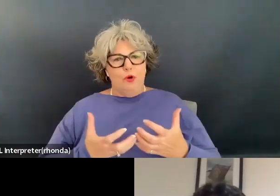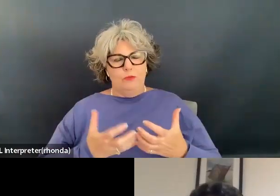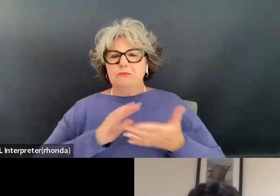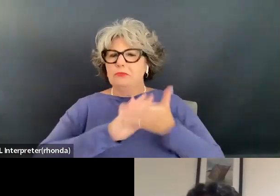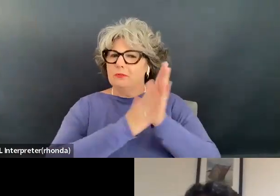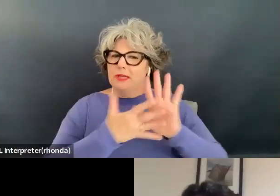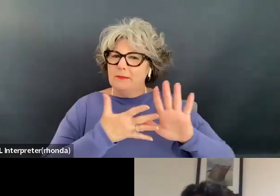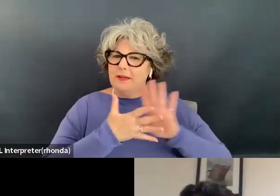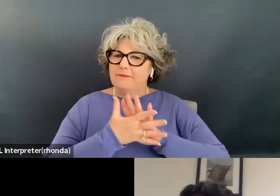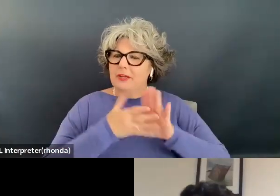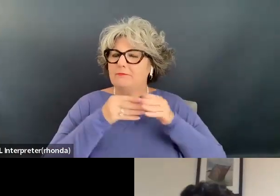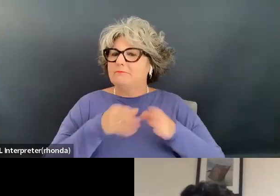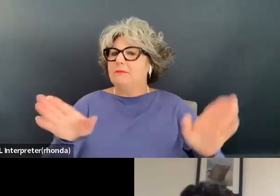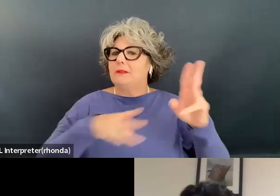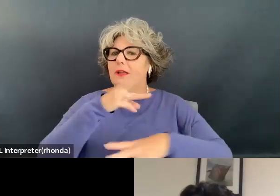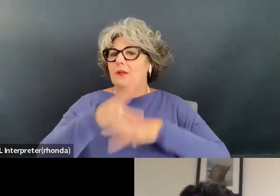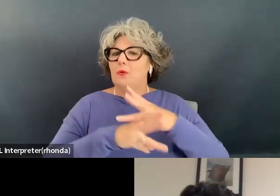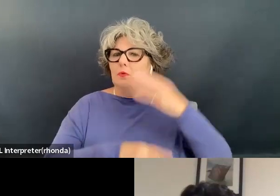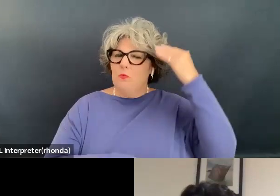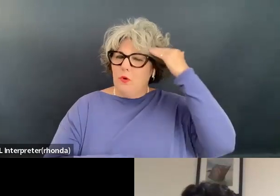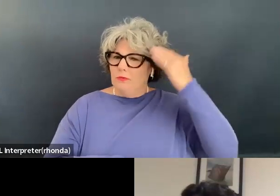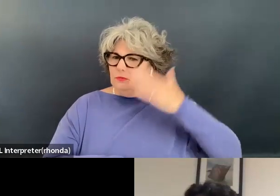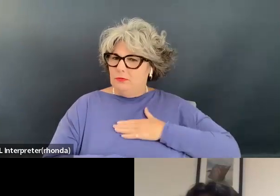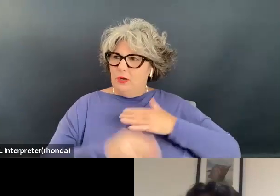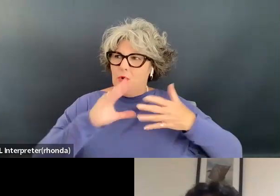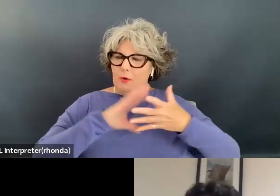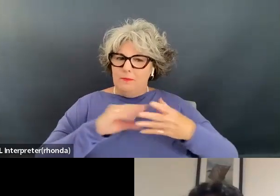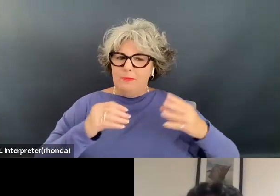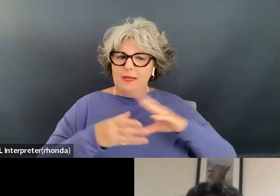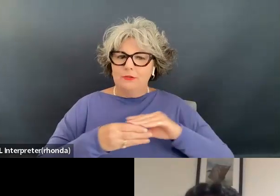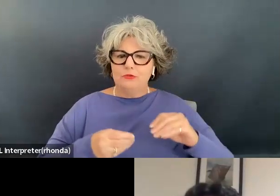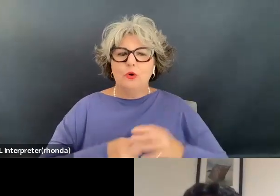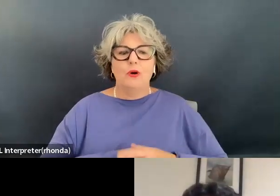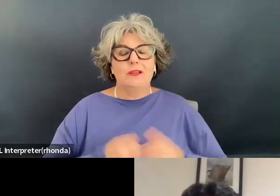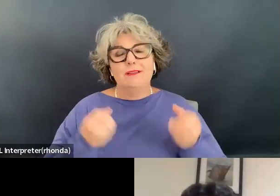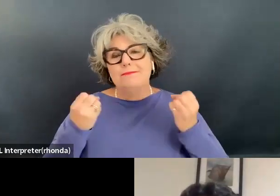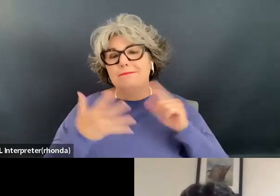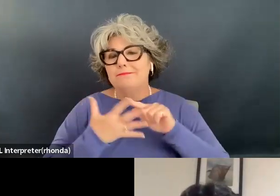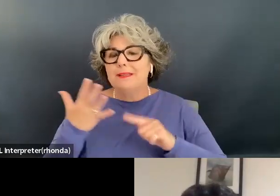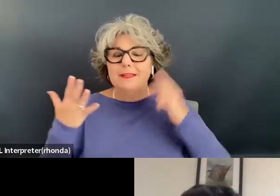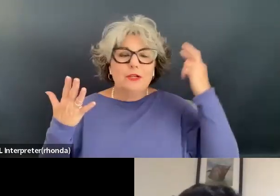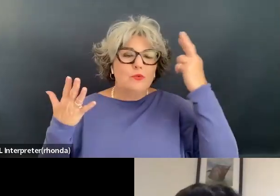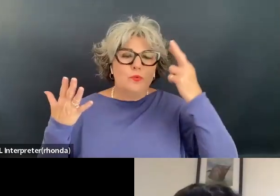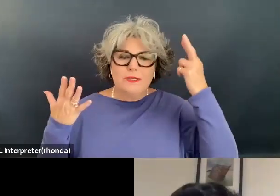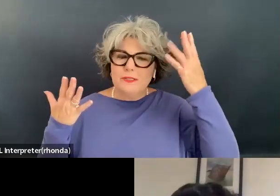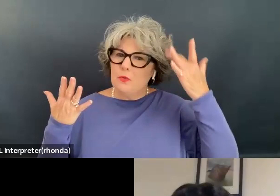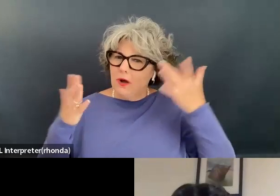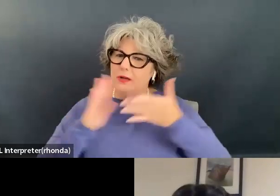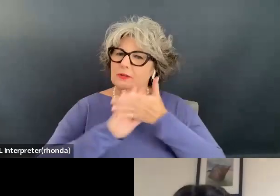and share it with the world. And I had like many reasons to why, to make it into a film.